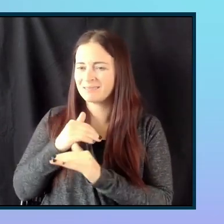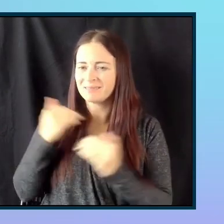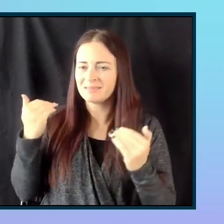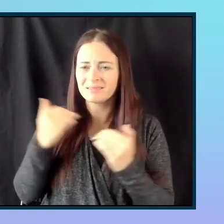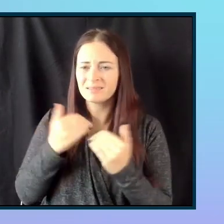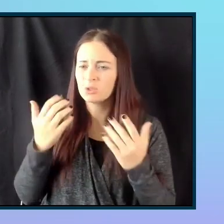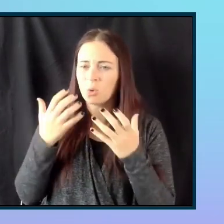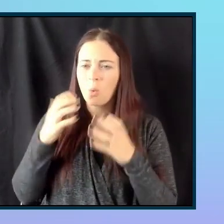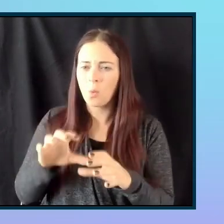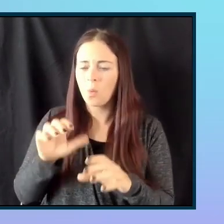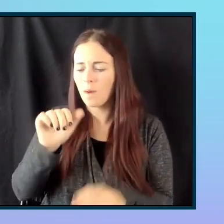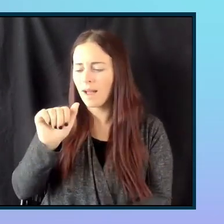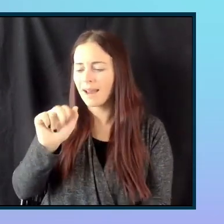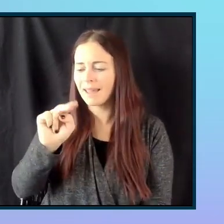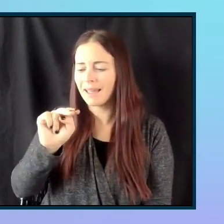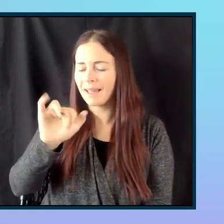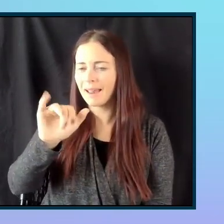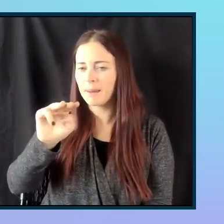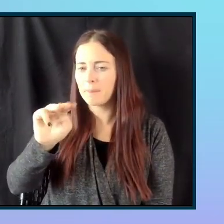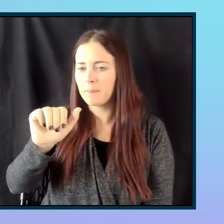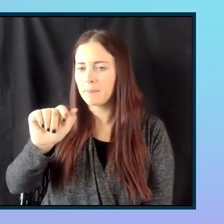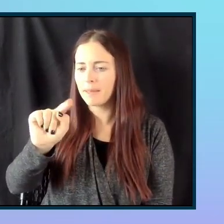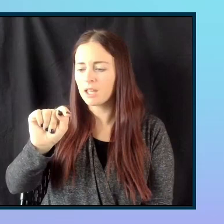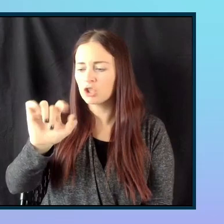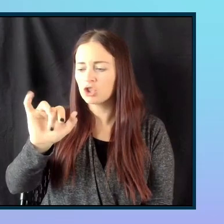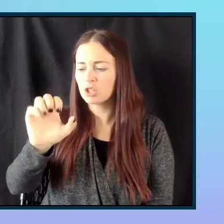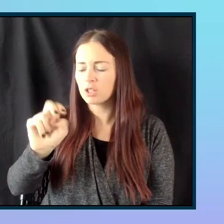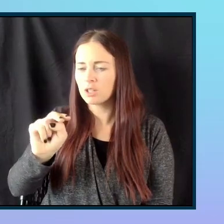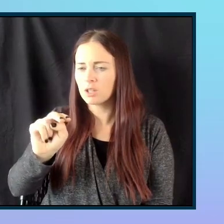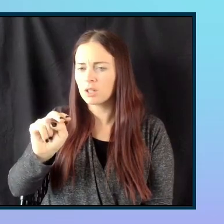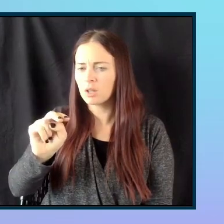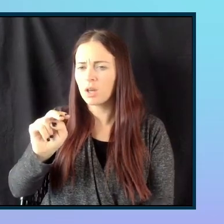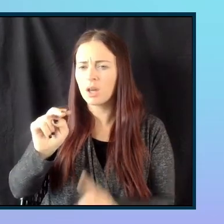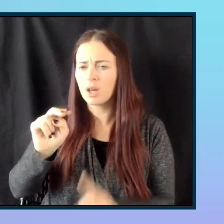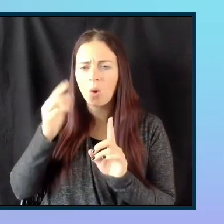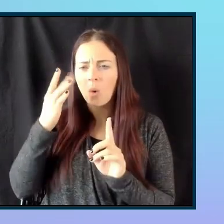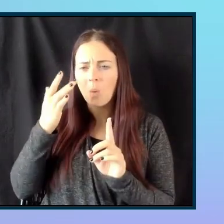Why is that not been enacted in some of the W3C decisions?